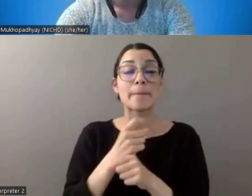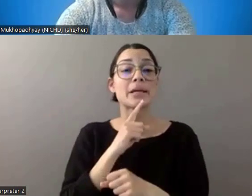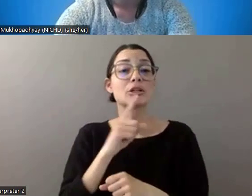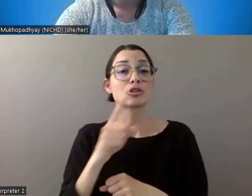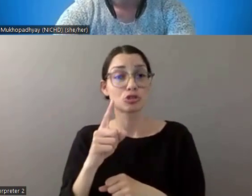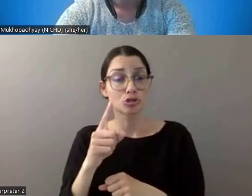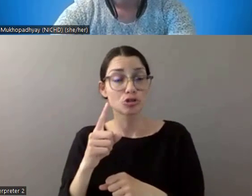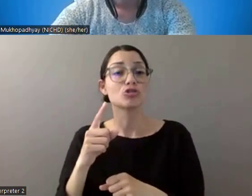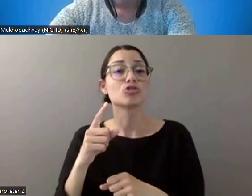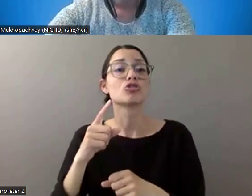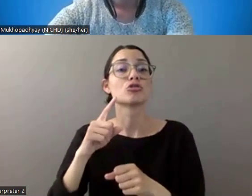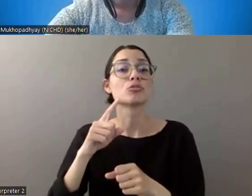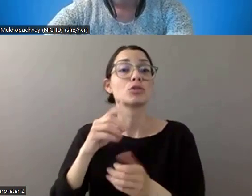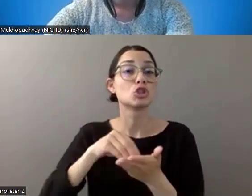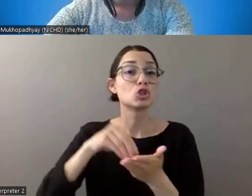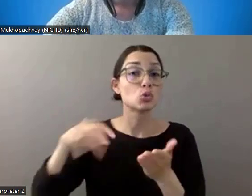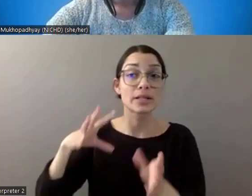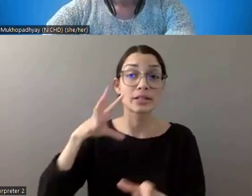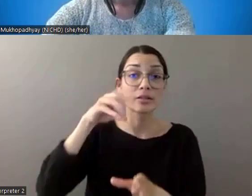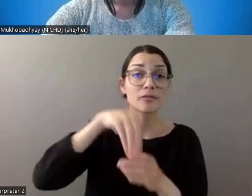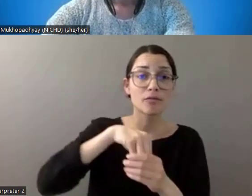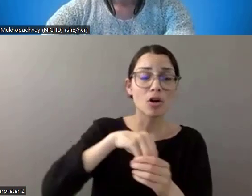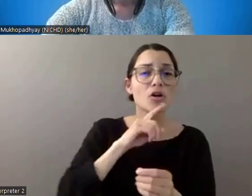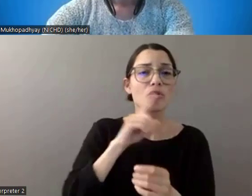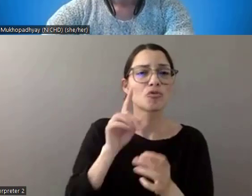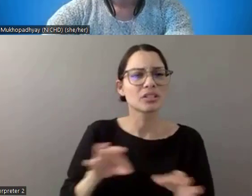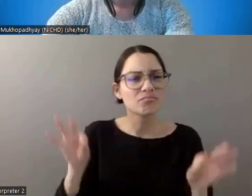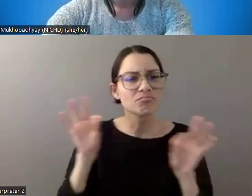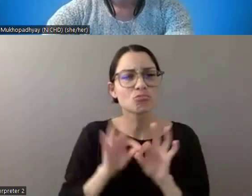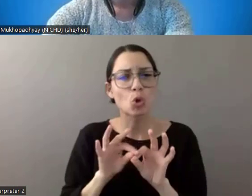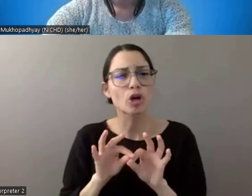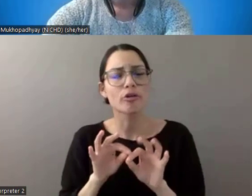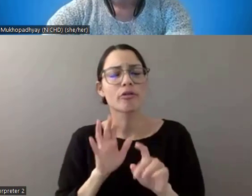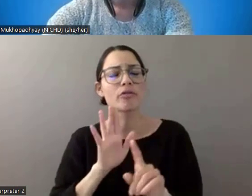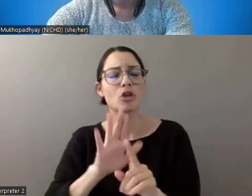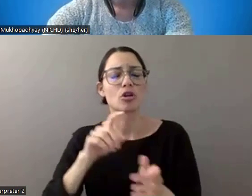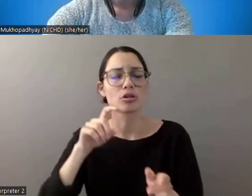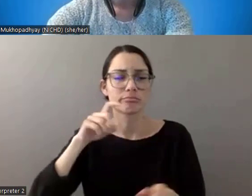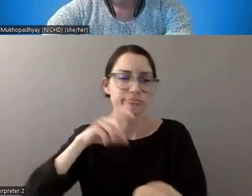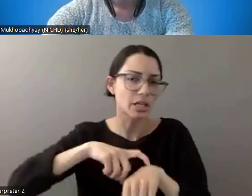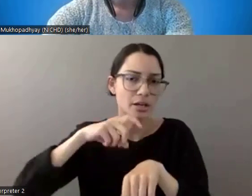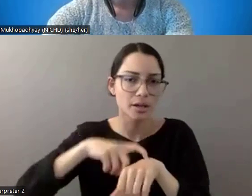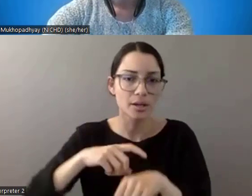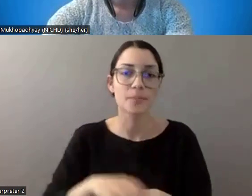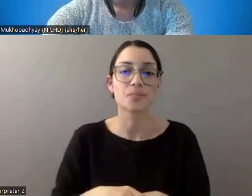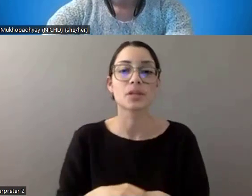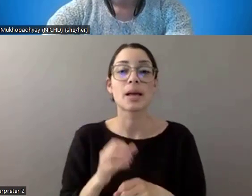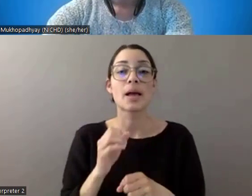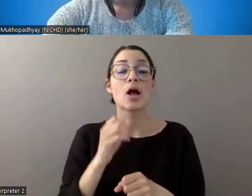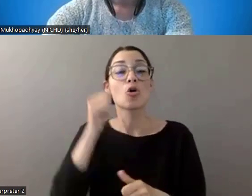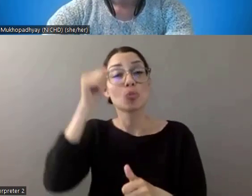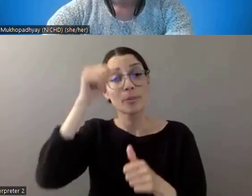And don't forget to put mentoring experience in your biosketch. Remember, your biosketch is another place to convince reviewers